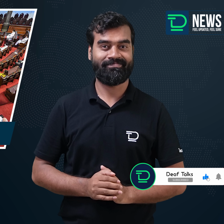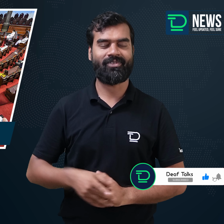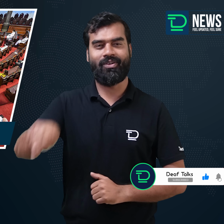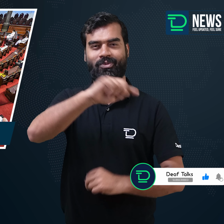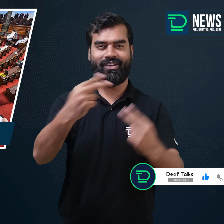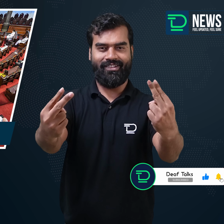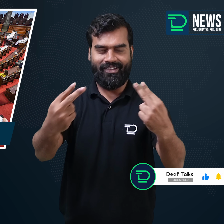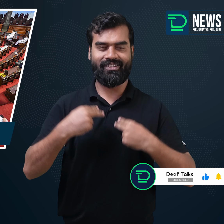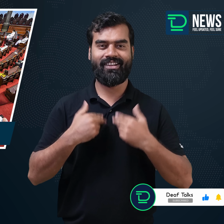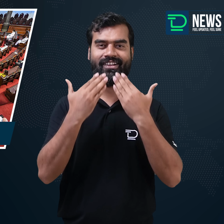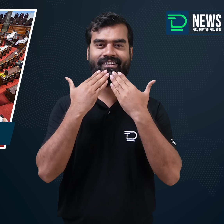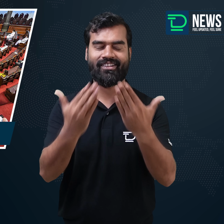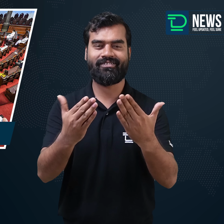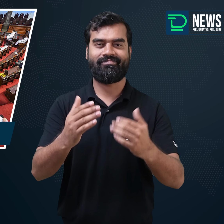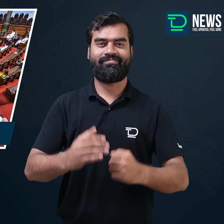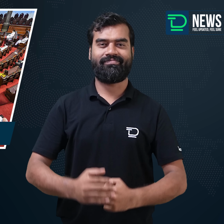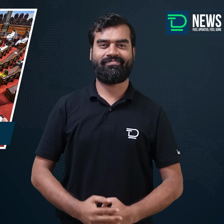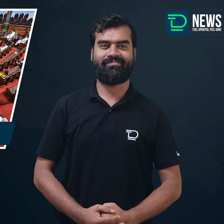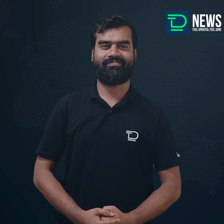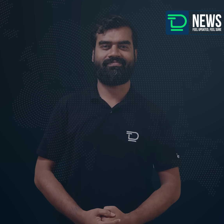Thanks for watching.